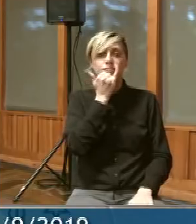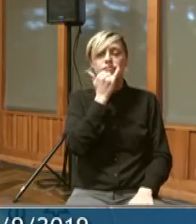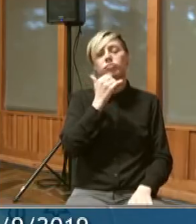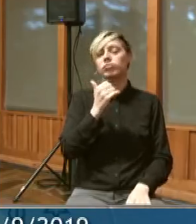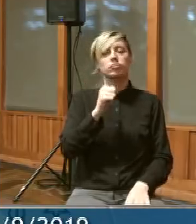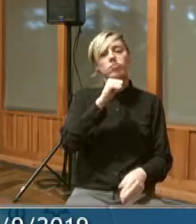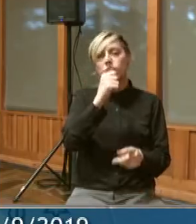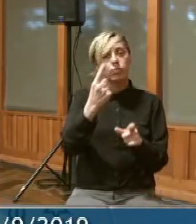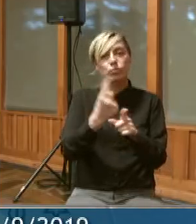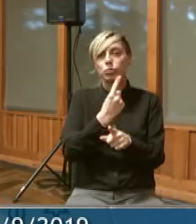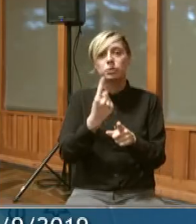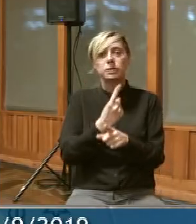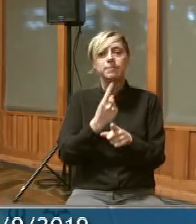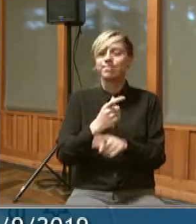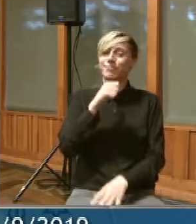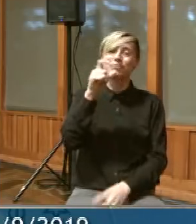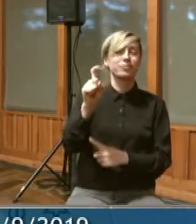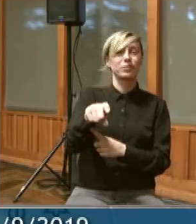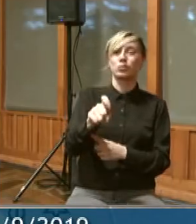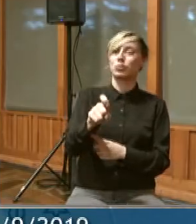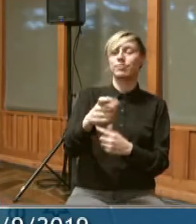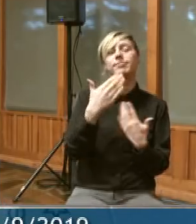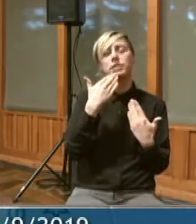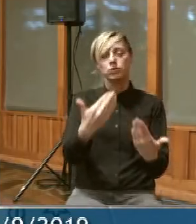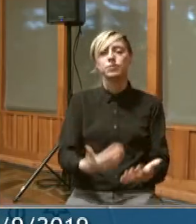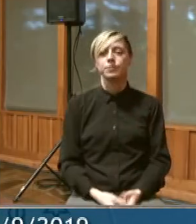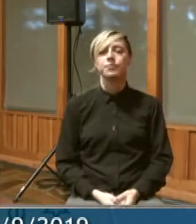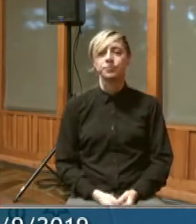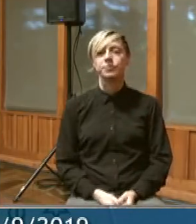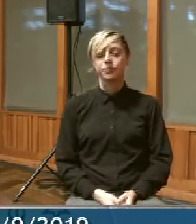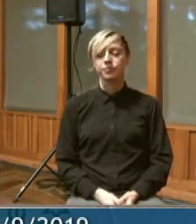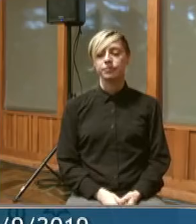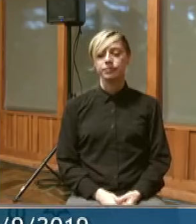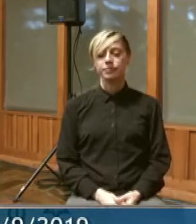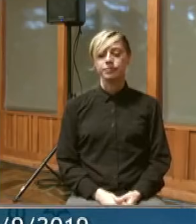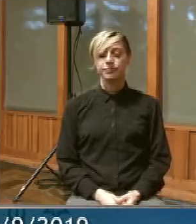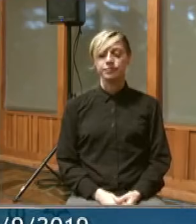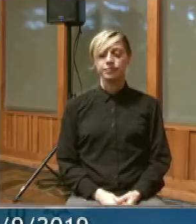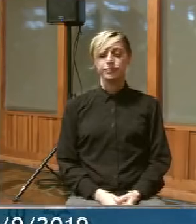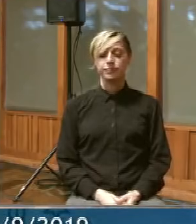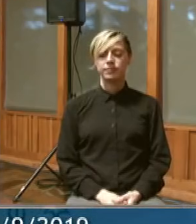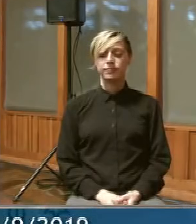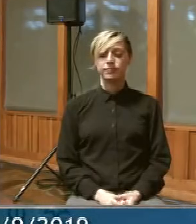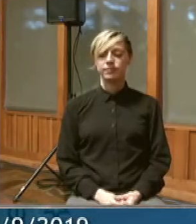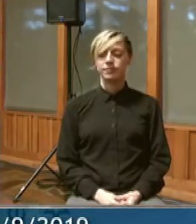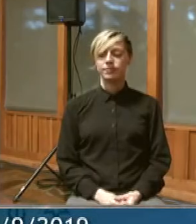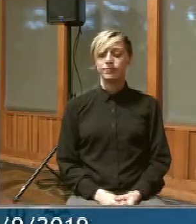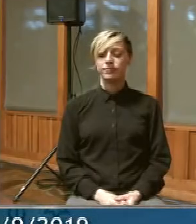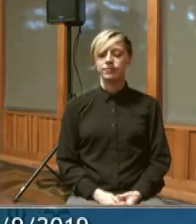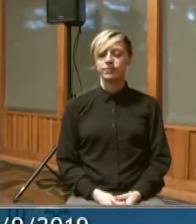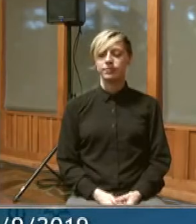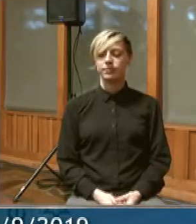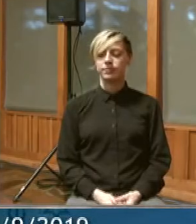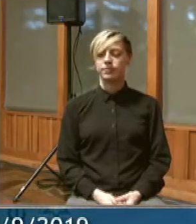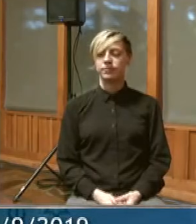HILLSIDE IS TOO AND PRIVATIZEING AND CLOSING THEM DOWN IS JUST THE WRONG COURSE. IT'S NOT THE MORAL DECISION. IT'S NOT THE CORRECT DOUG HENDRIXSON, AND IT'S NOT